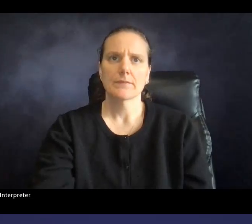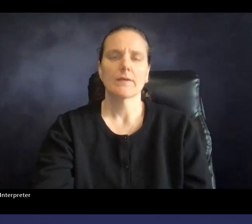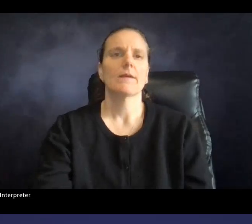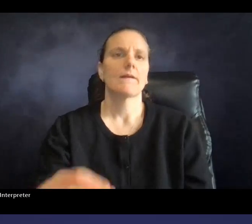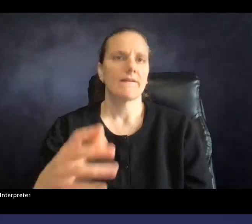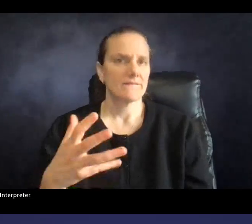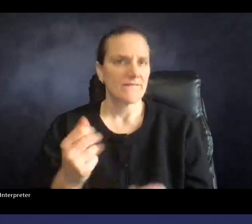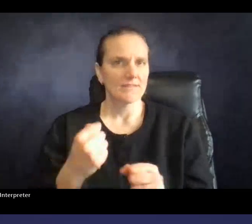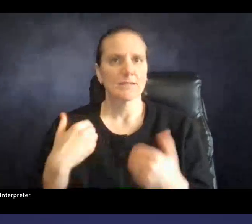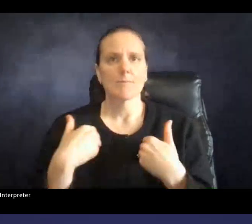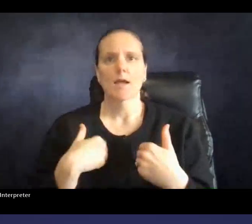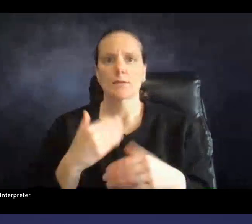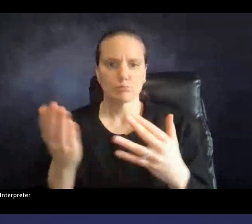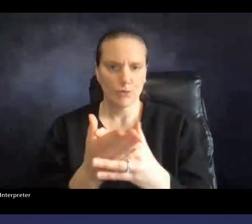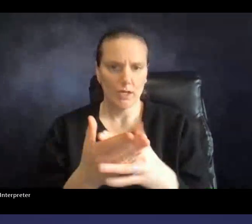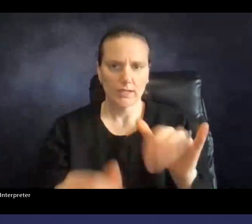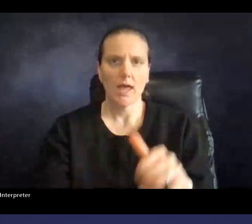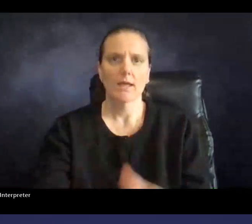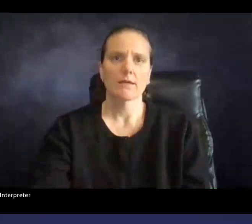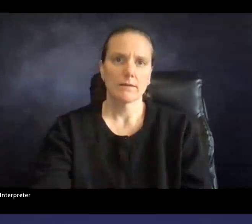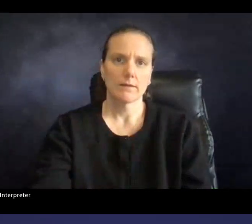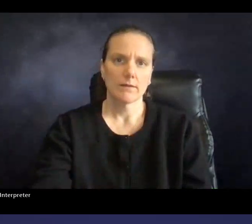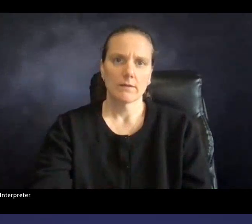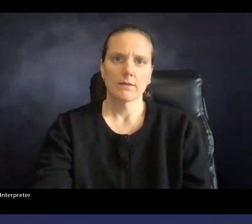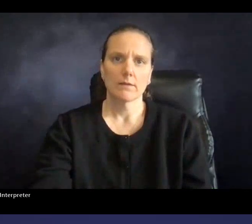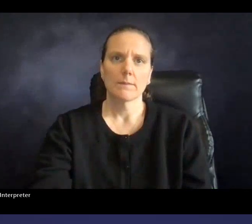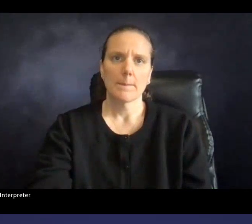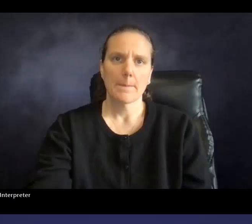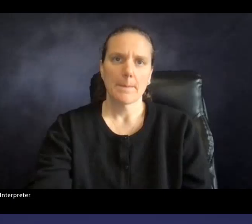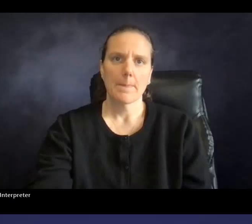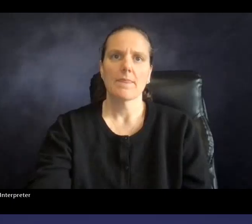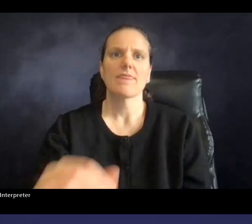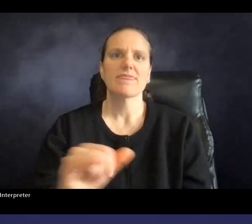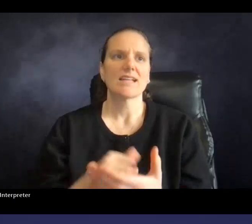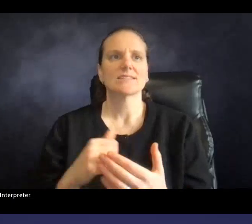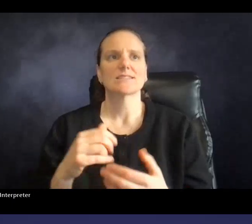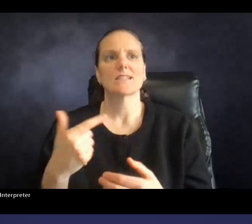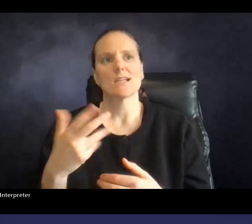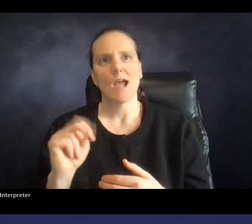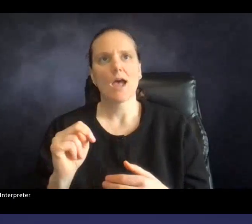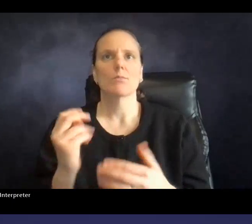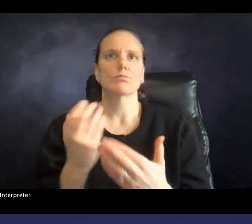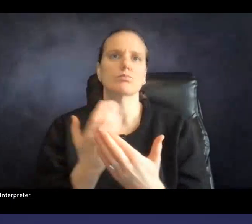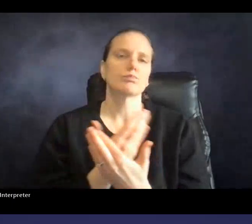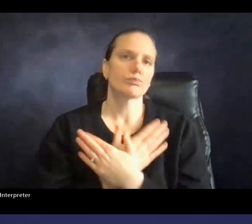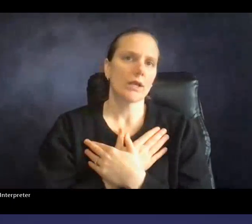That's what I like to say. Gut break. Just gut rest. And so I don't really recommend like ex extended fasting